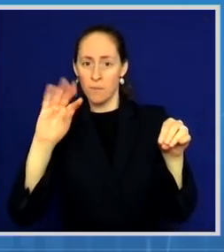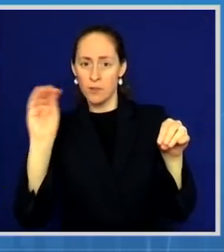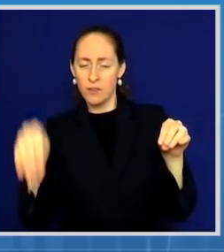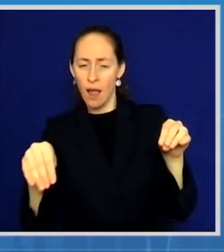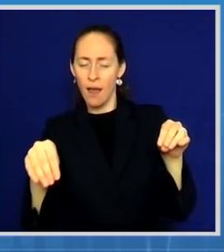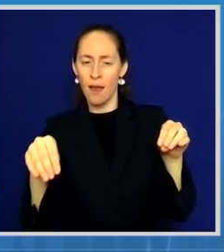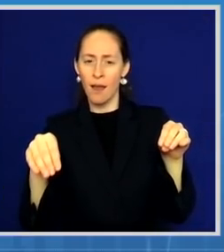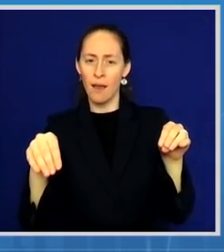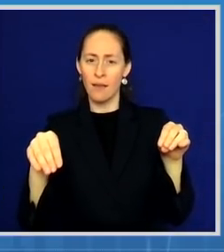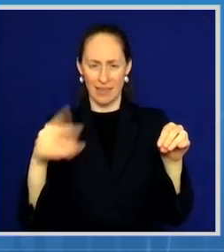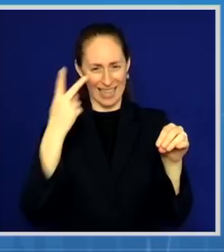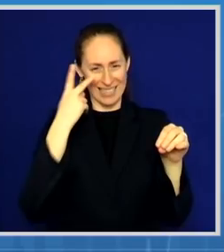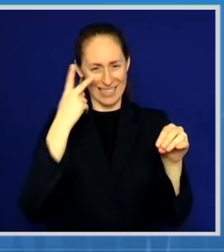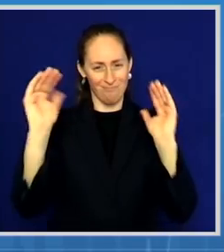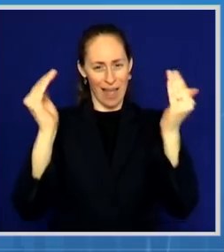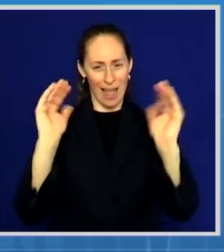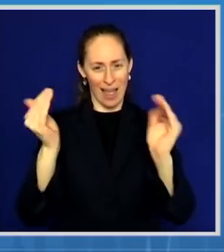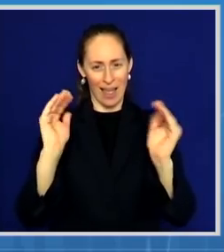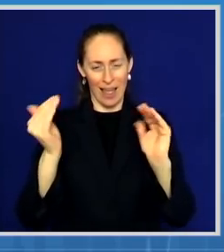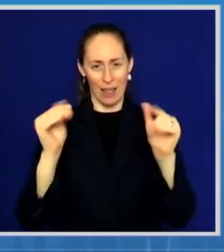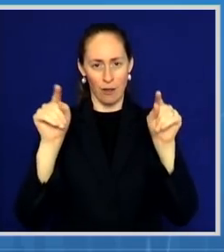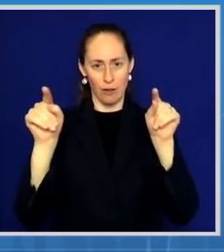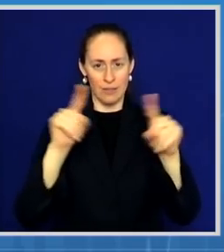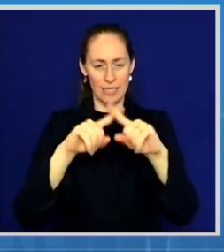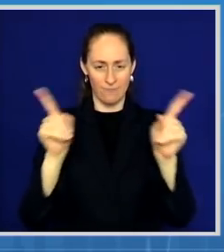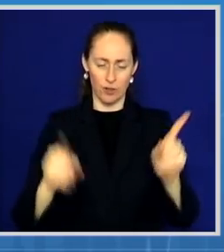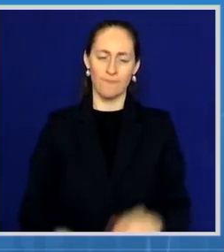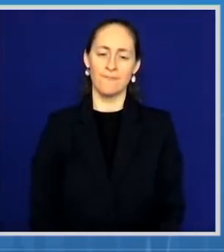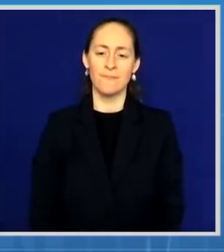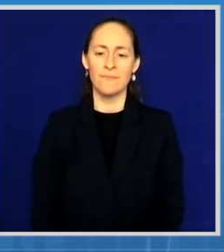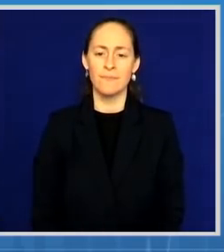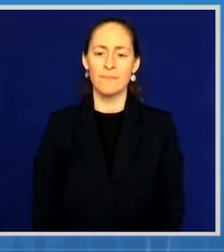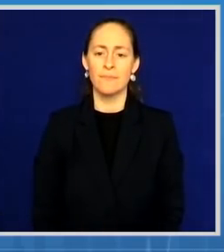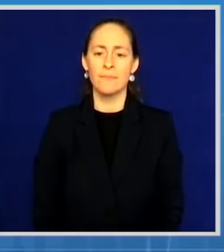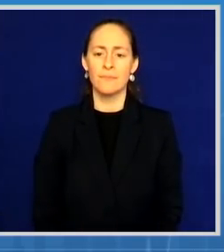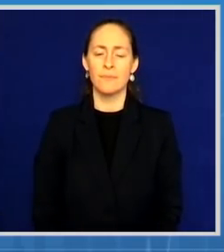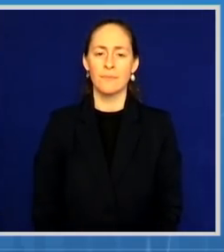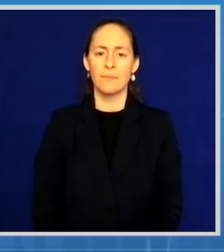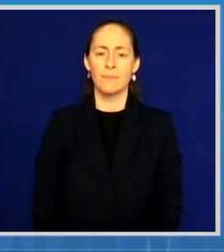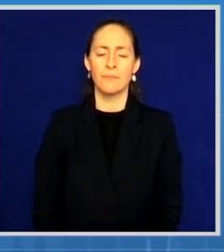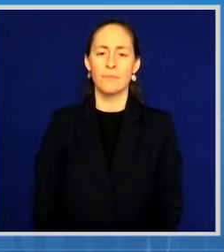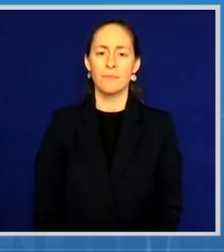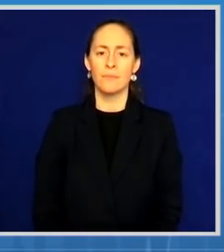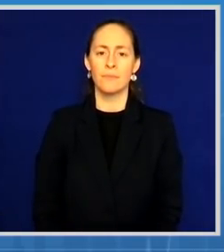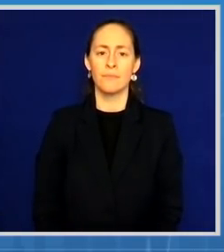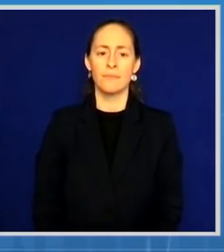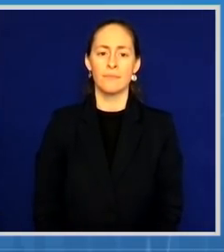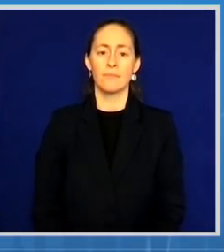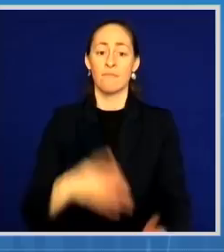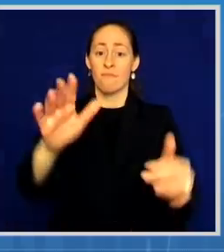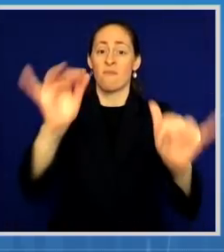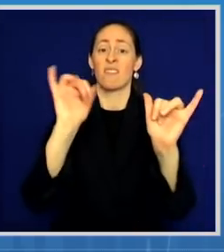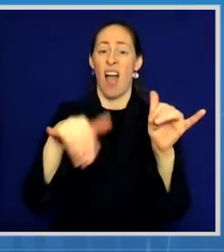Next slide. This is the study that Dr. Walensky just mentioned a moment ago.